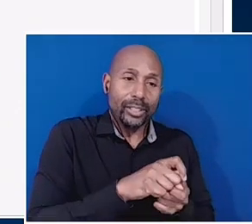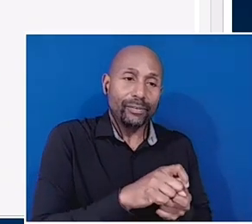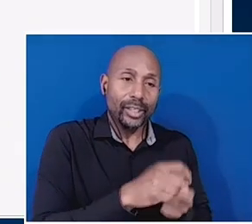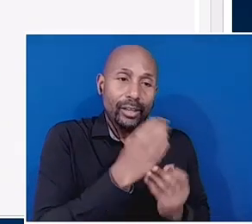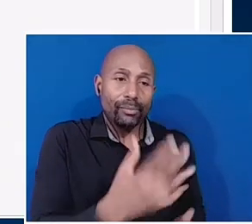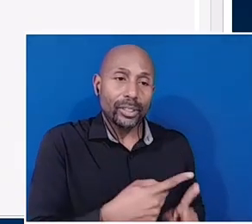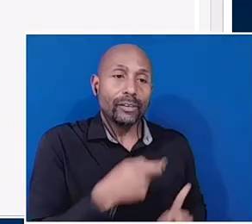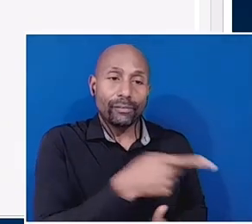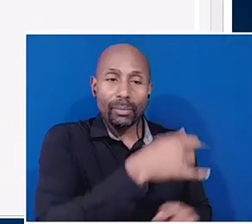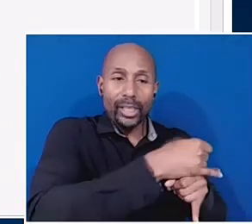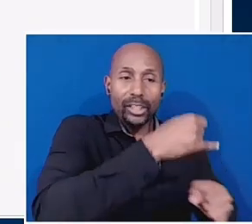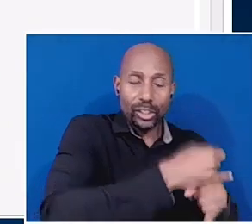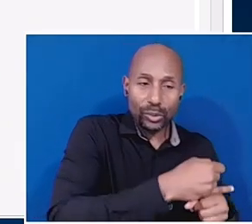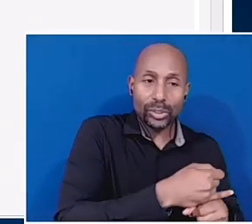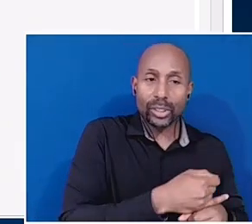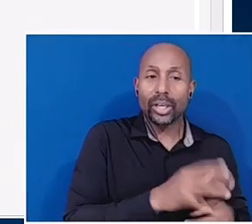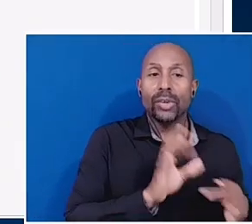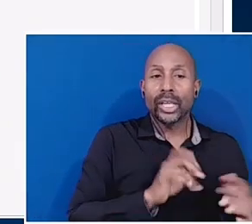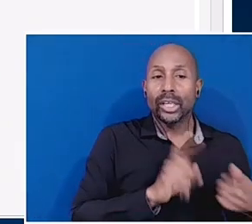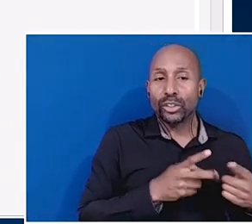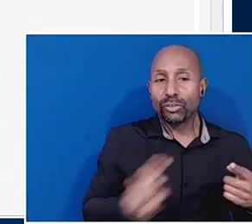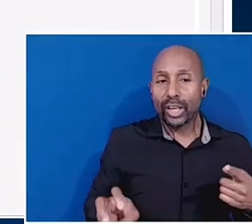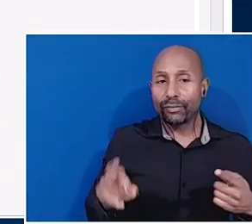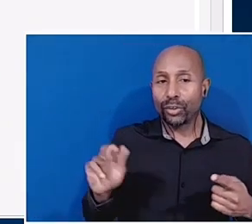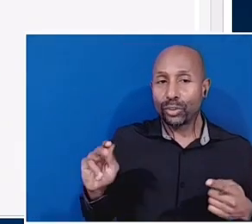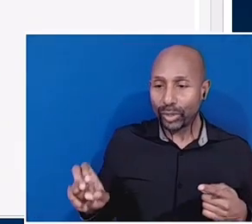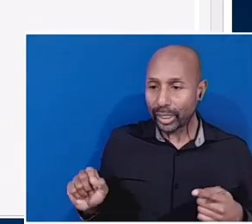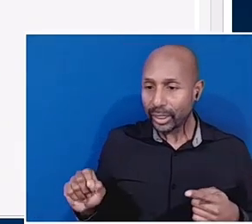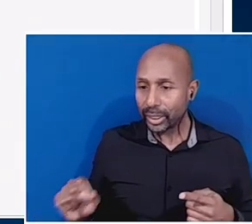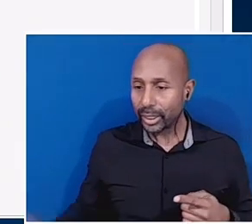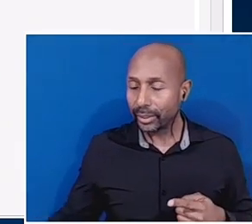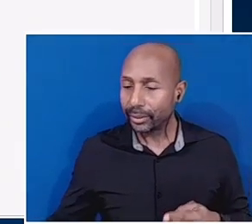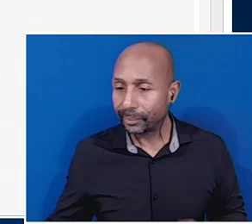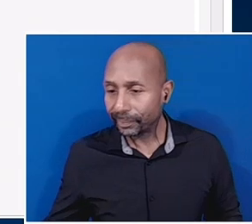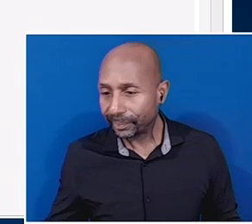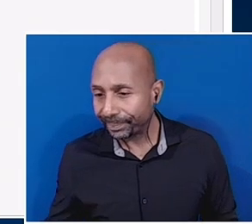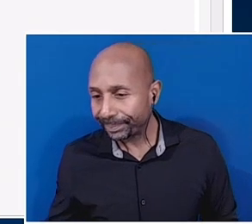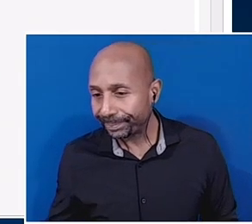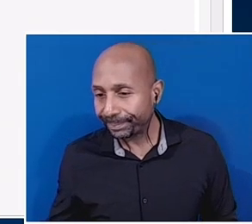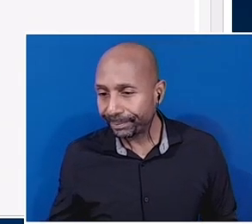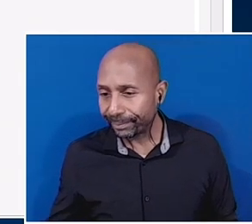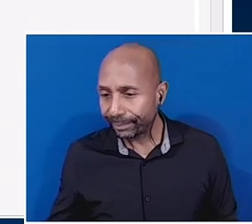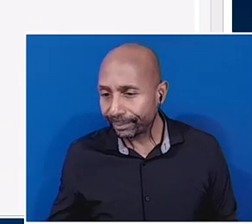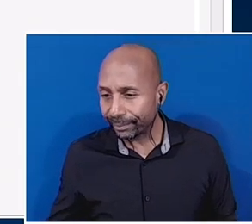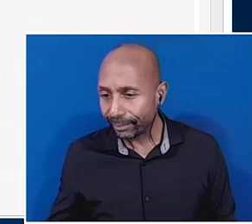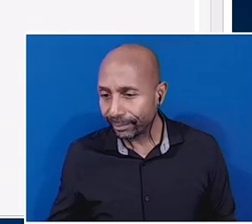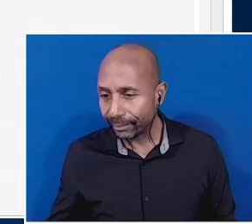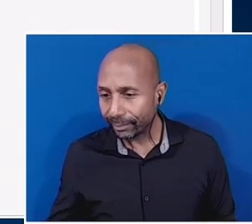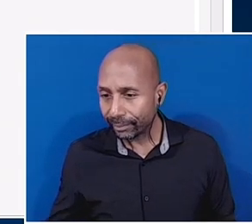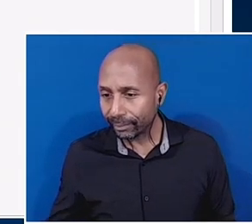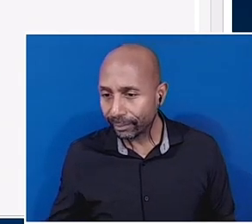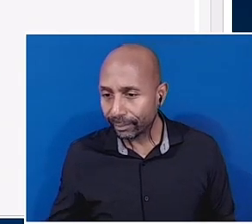Thank you, Jessi. Scott Dolan. I understand the point from a student and a